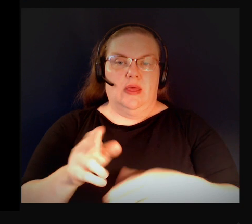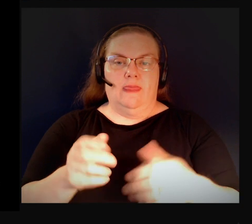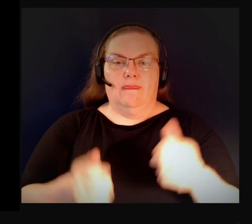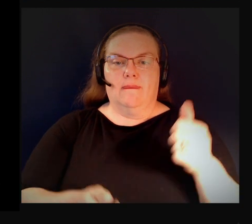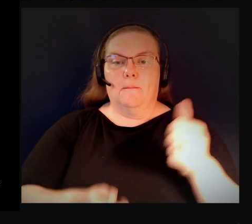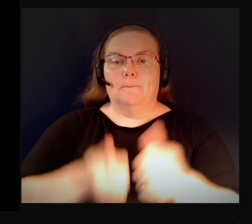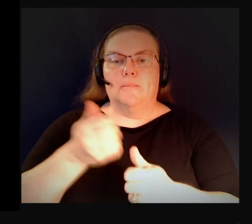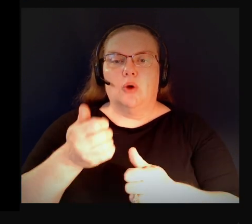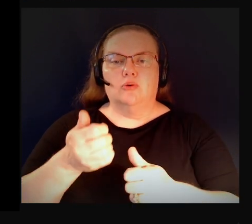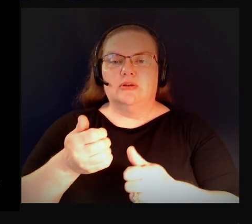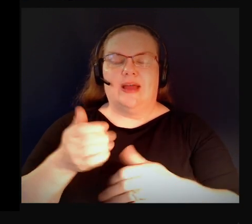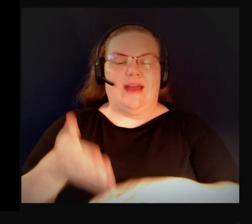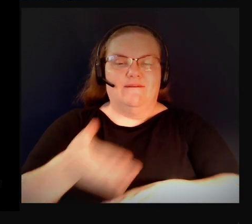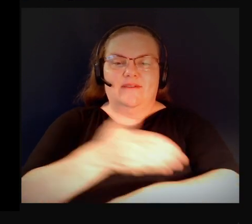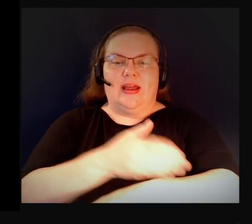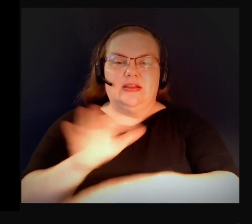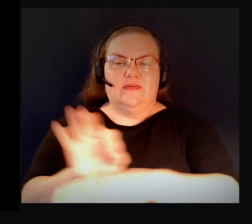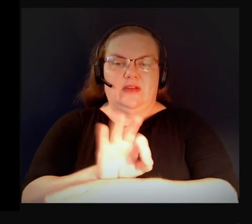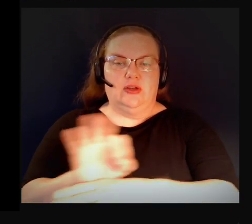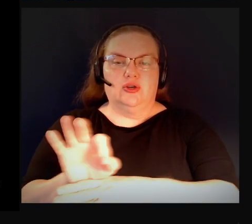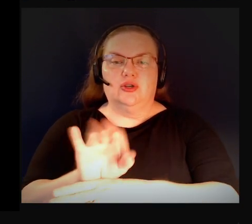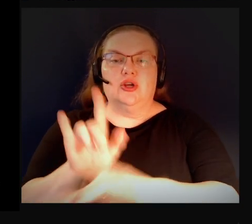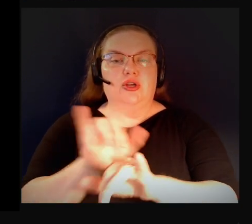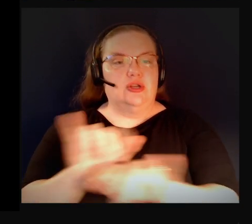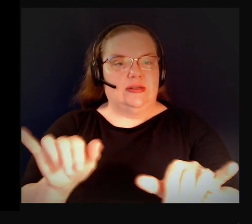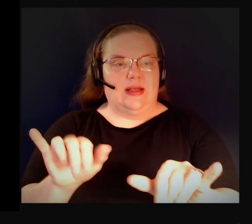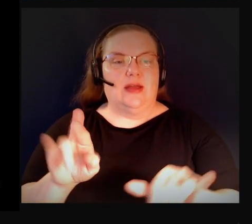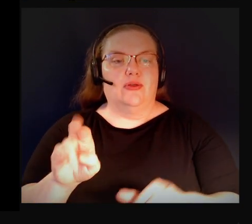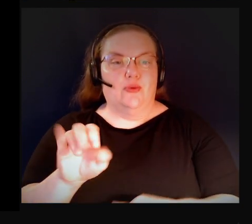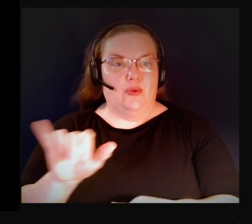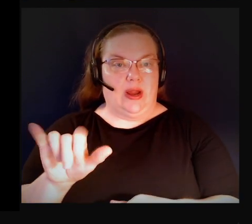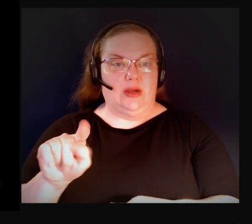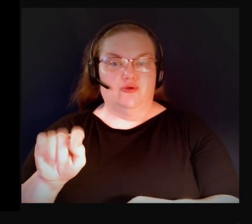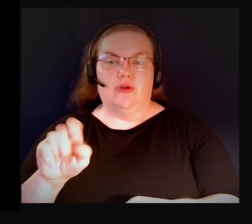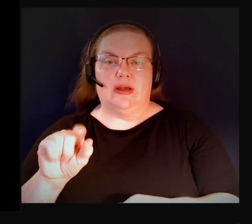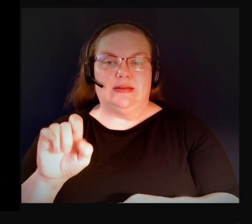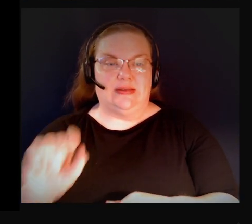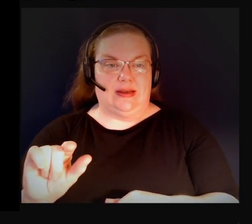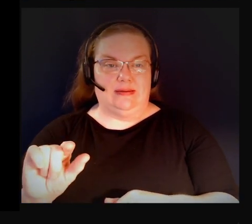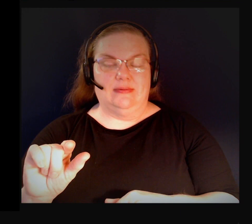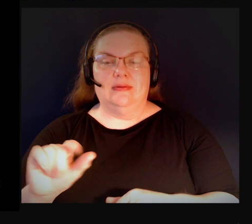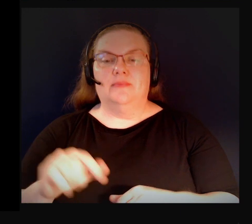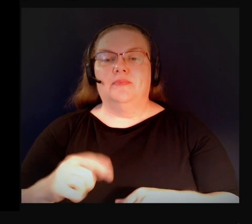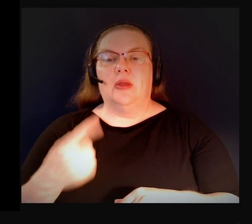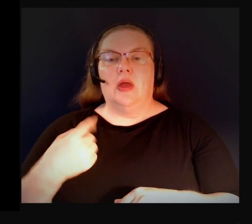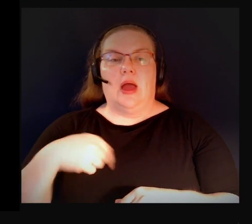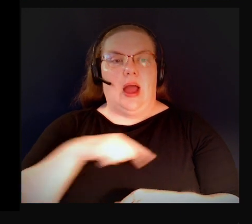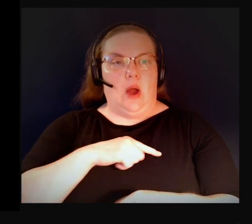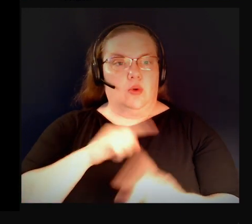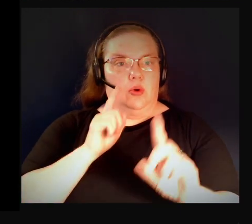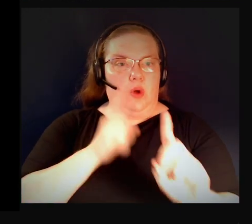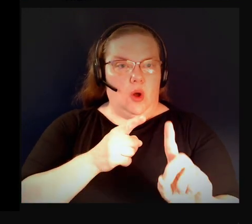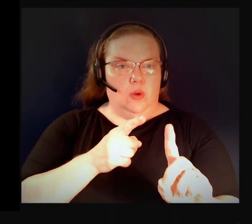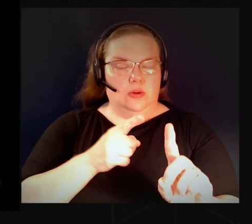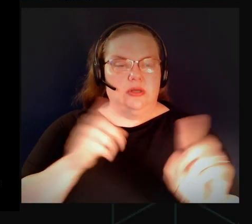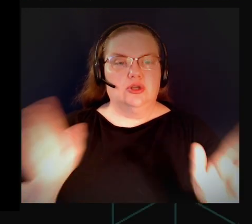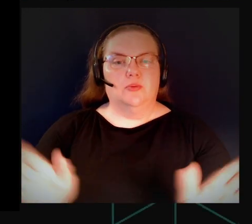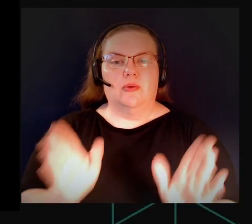such as HDRP's cutting edge Ray Tracing effects. Our goal is to promote DirectX 12 as the default graphics backend